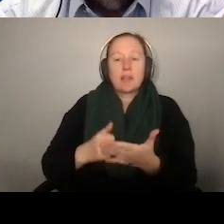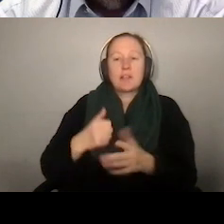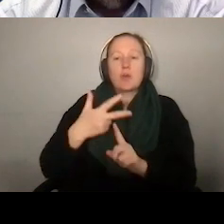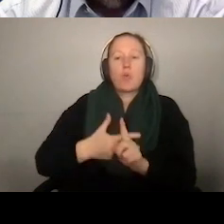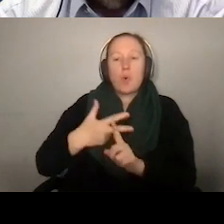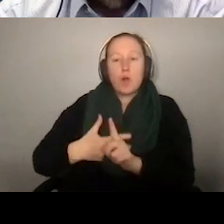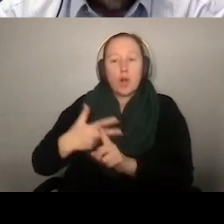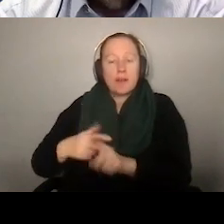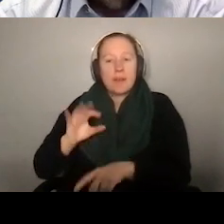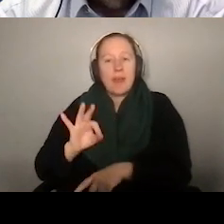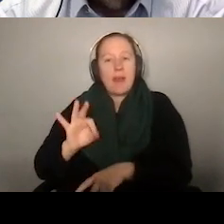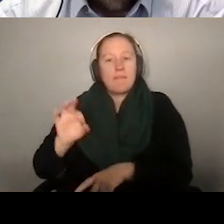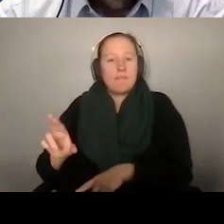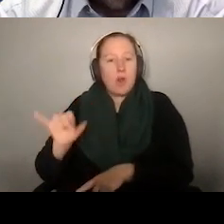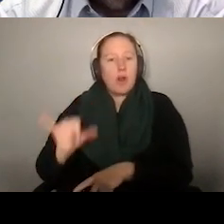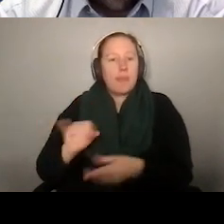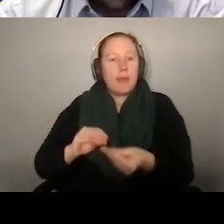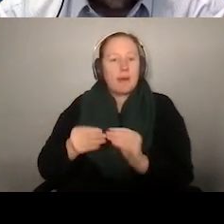this figure we are requesting would have been equal to